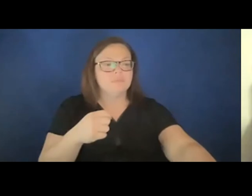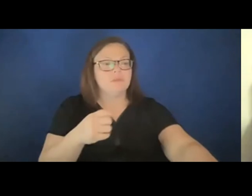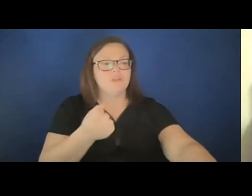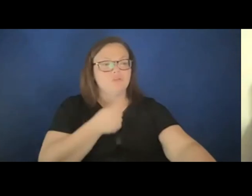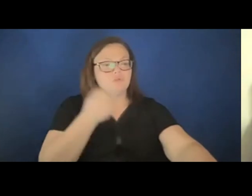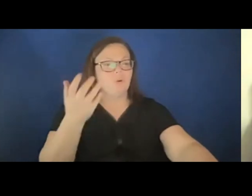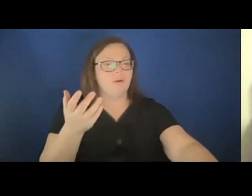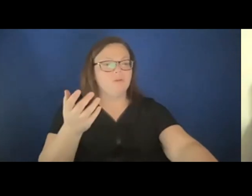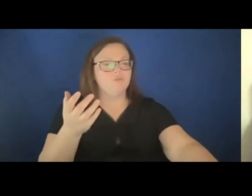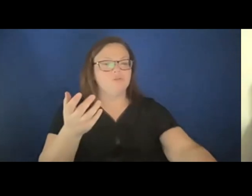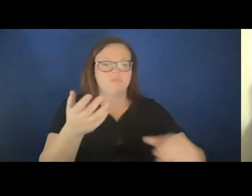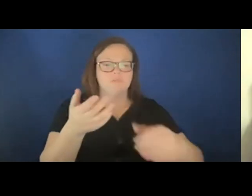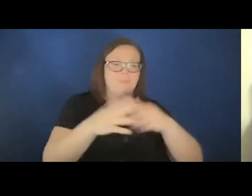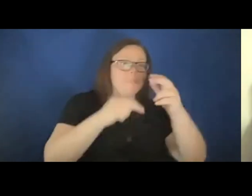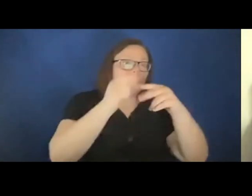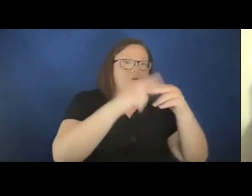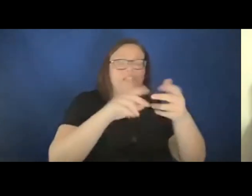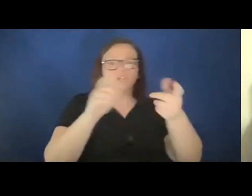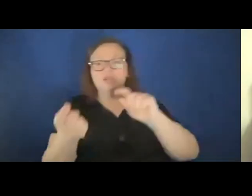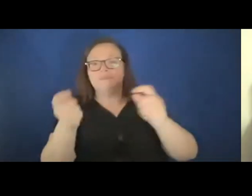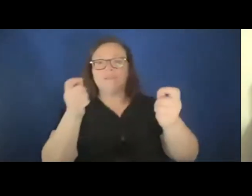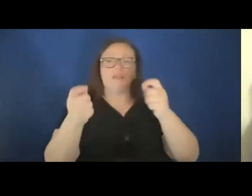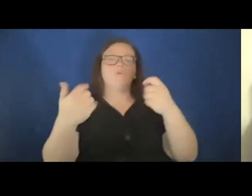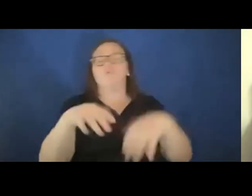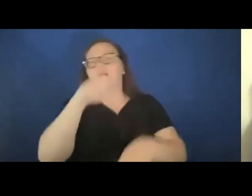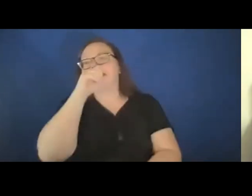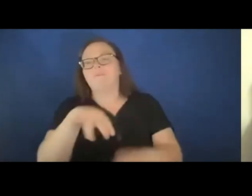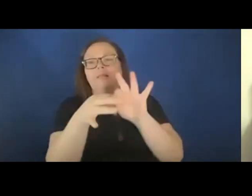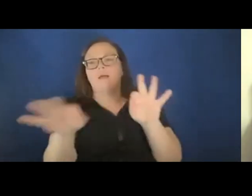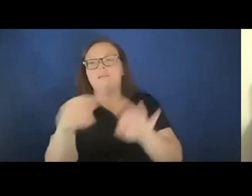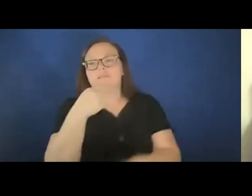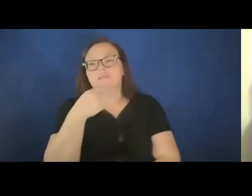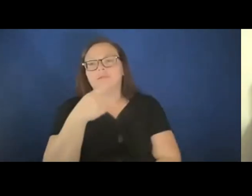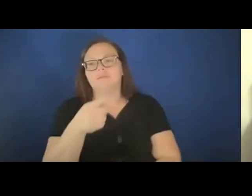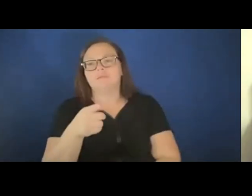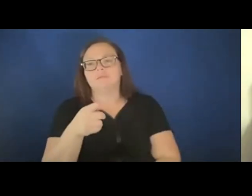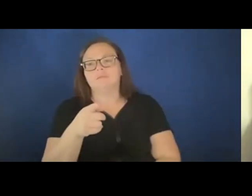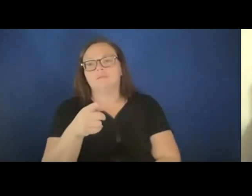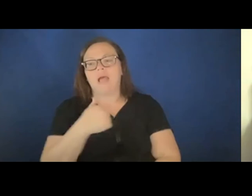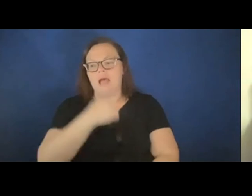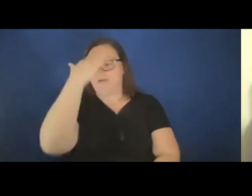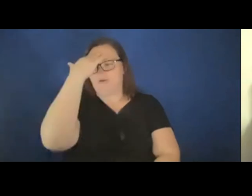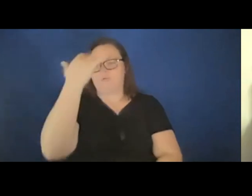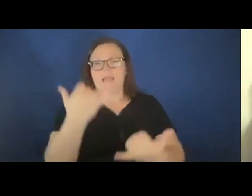building and shifting. I love that line, "I know now we can't stop ourselves from saying